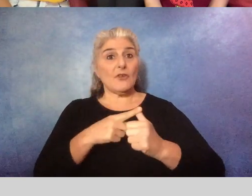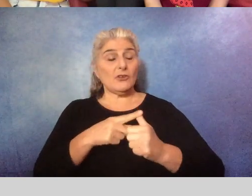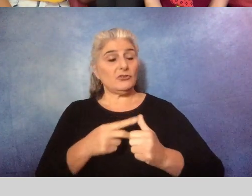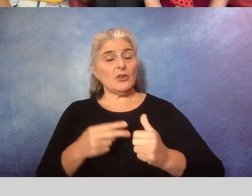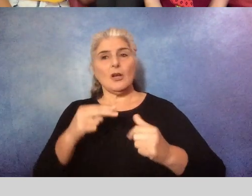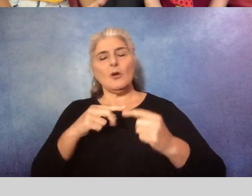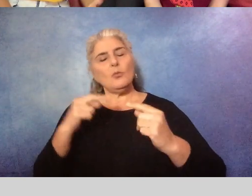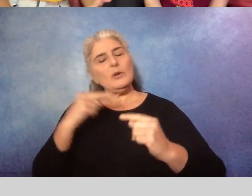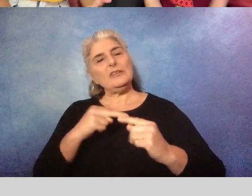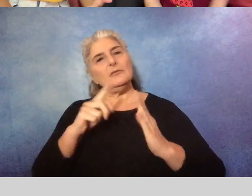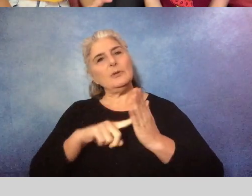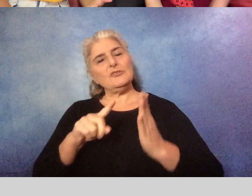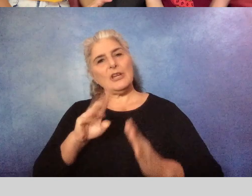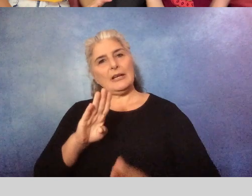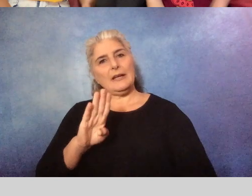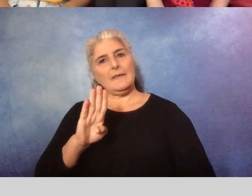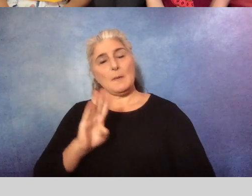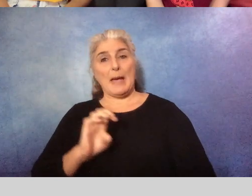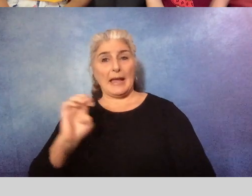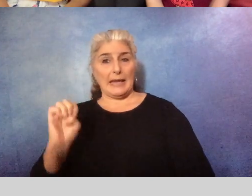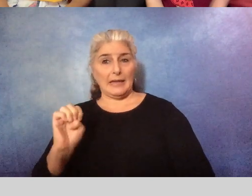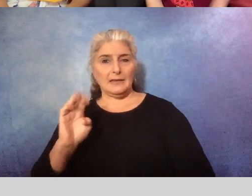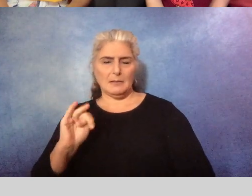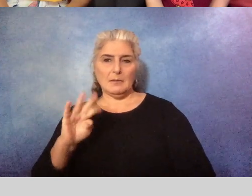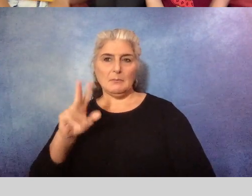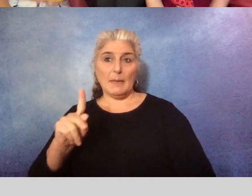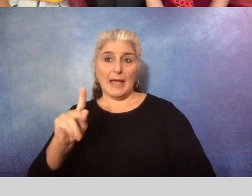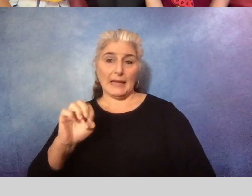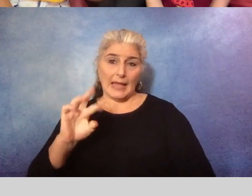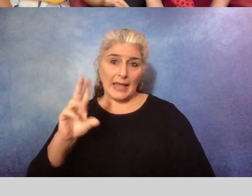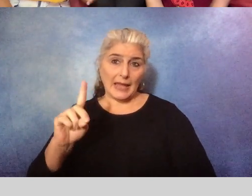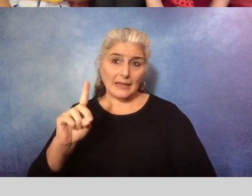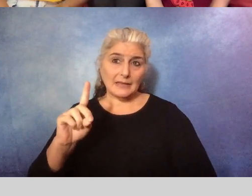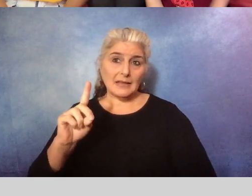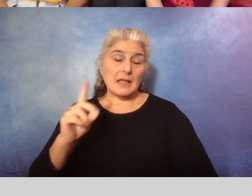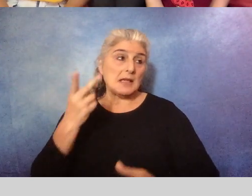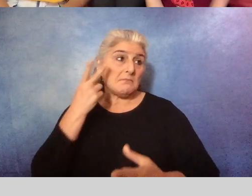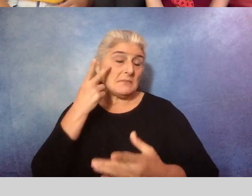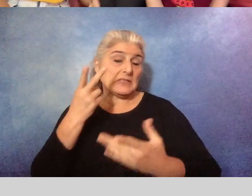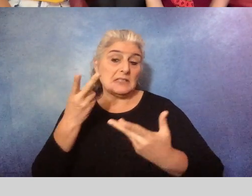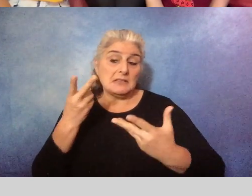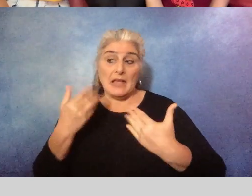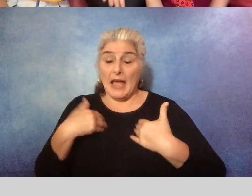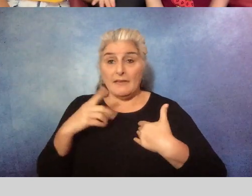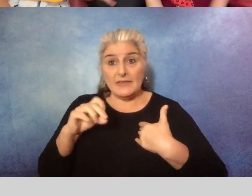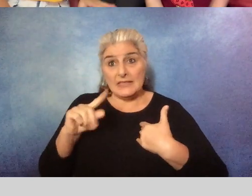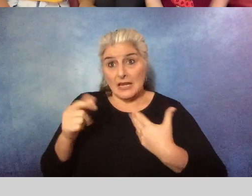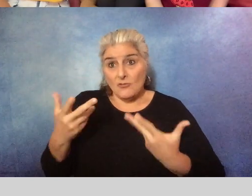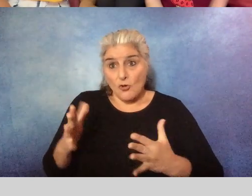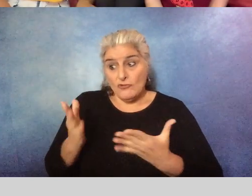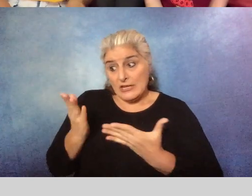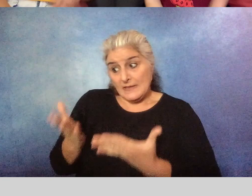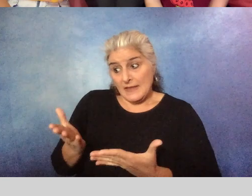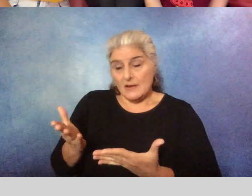if we had all the data we needed to implement something. And then maybe add some extra time to, to build that.